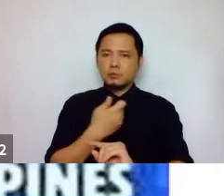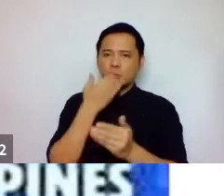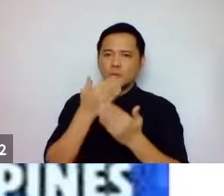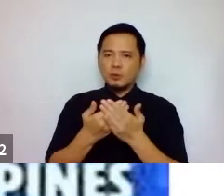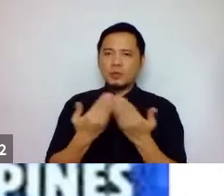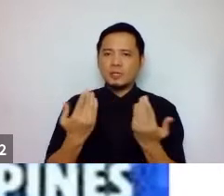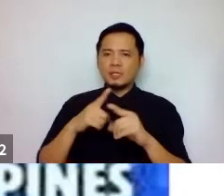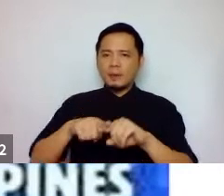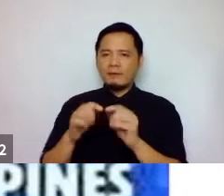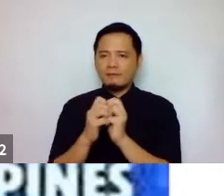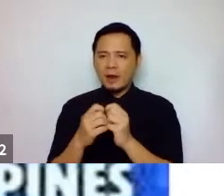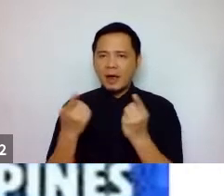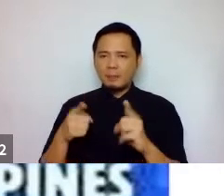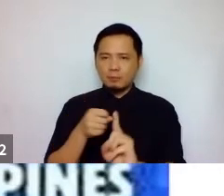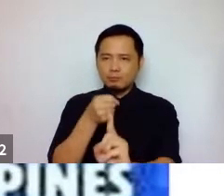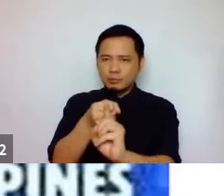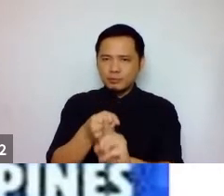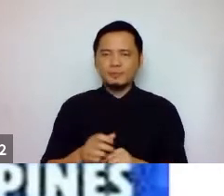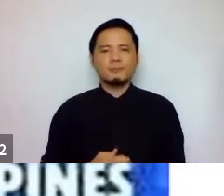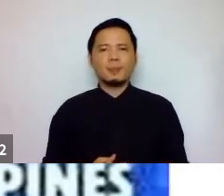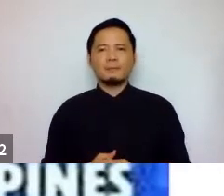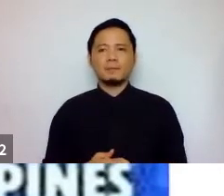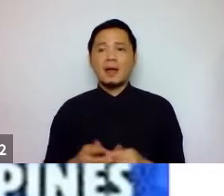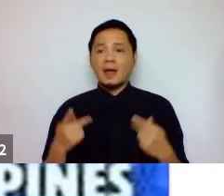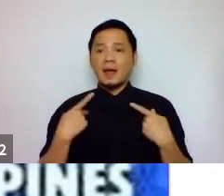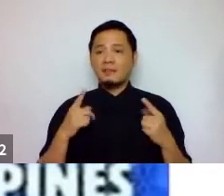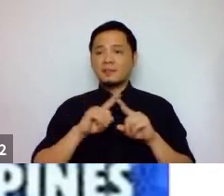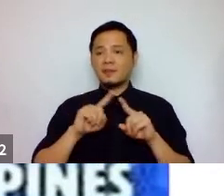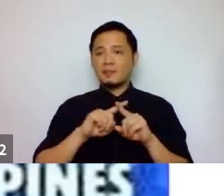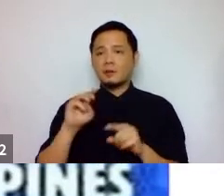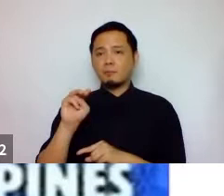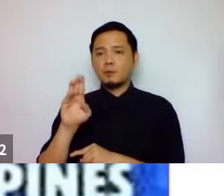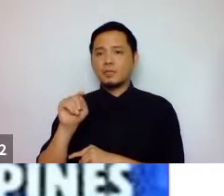So here are the mutations and variants. This is updated as of May 15.